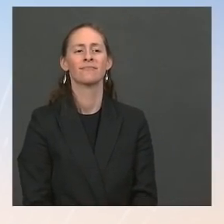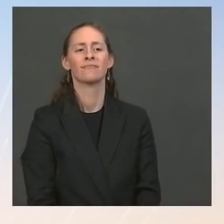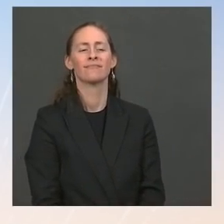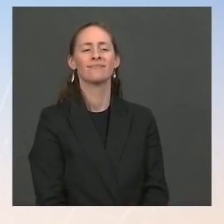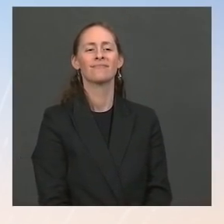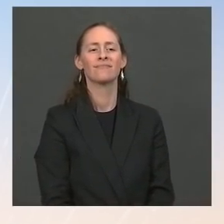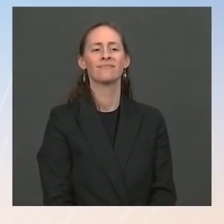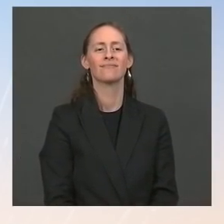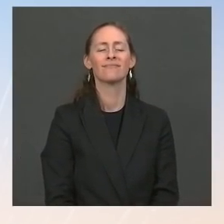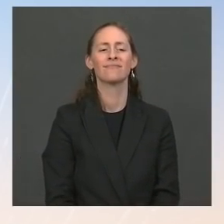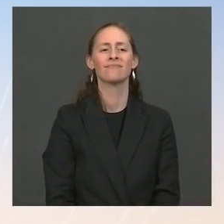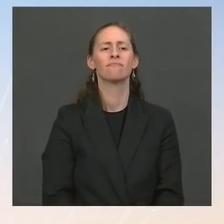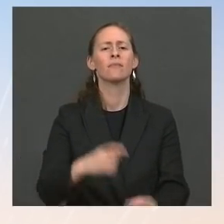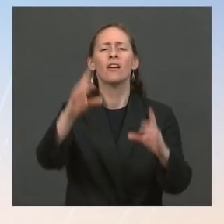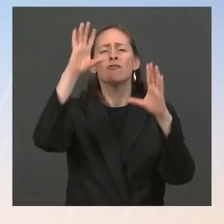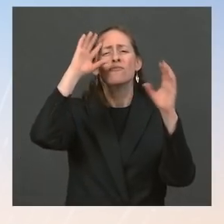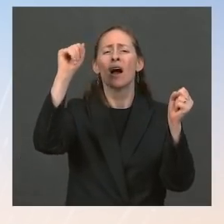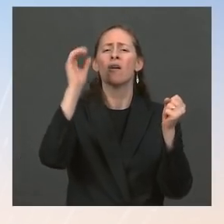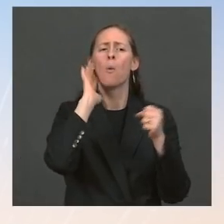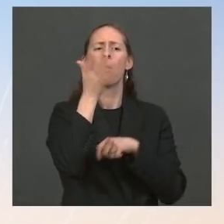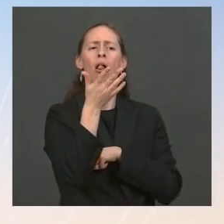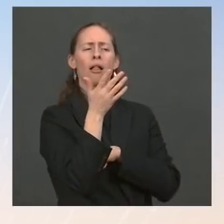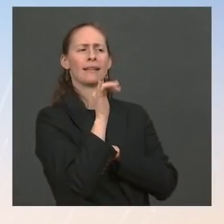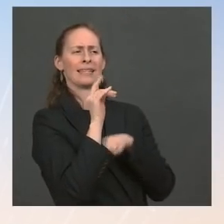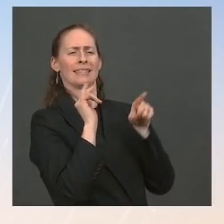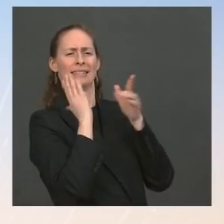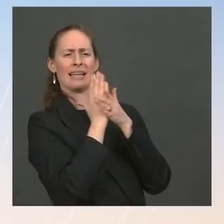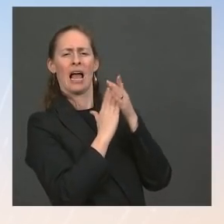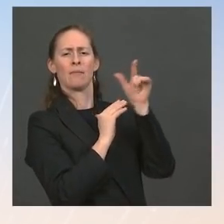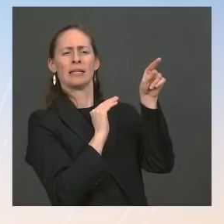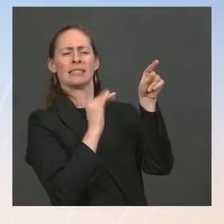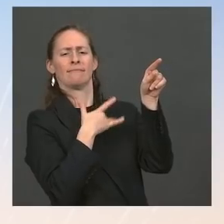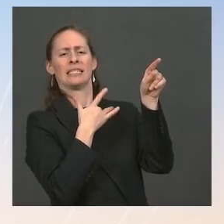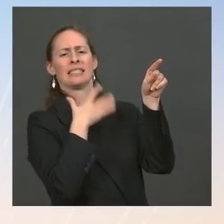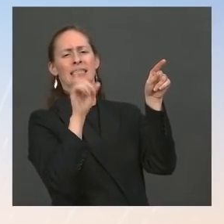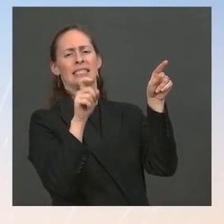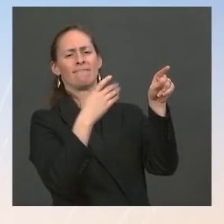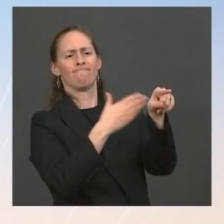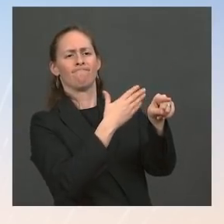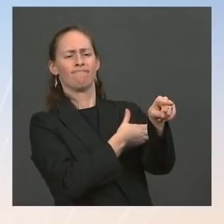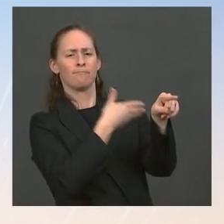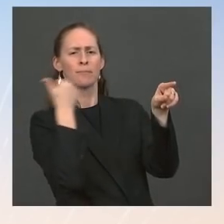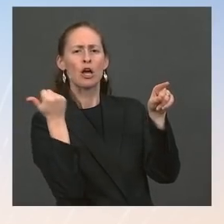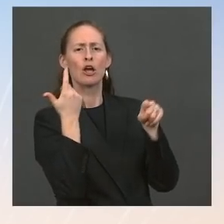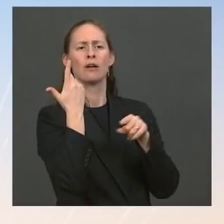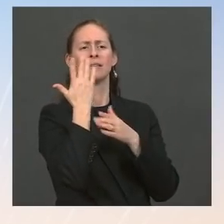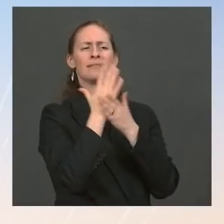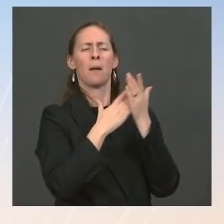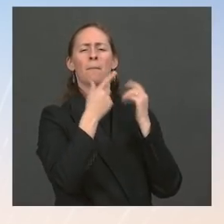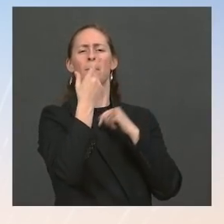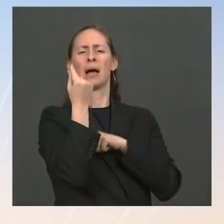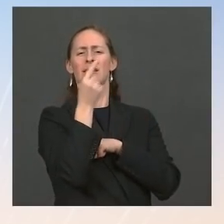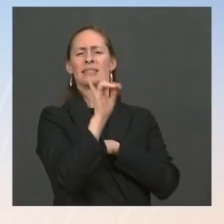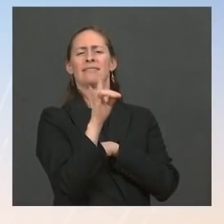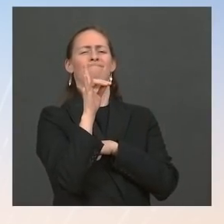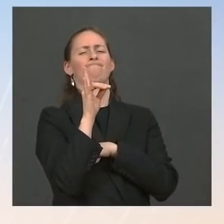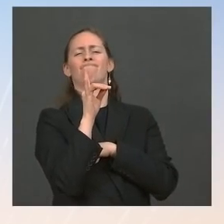where he feels China should be taking additional action, should be behaving in a different manner that is more aligned with the rules of the road